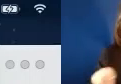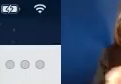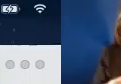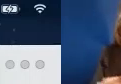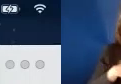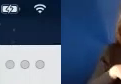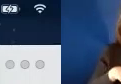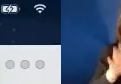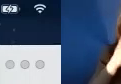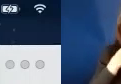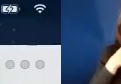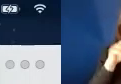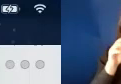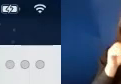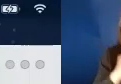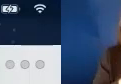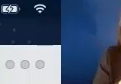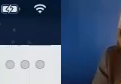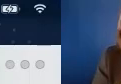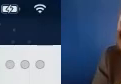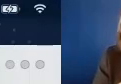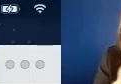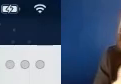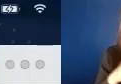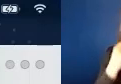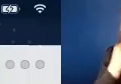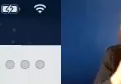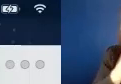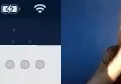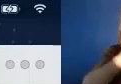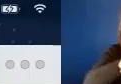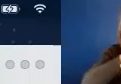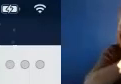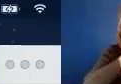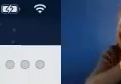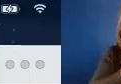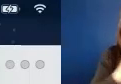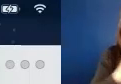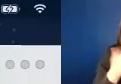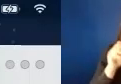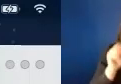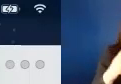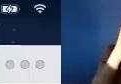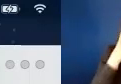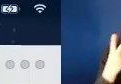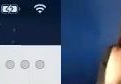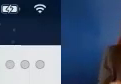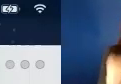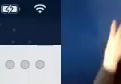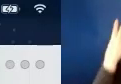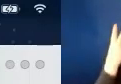no here. 07:24:16 And then finally, statistics. Here you can see the number of views that you have had,